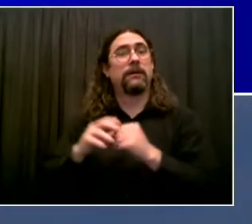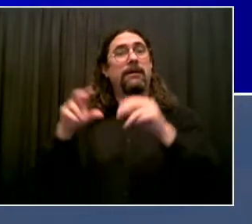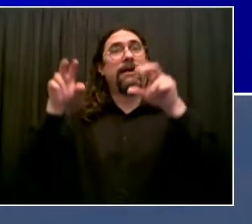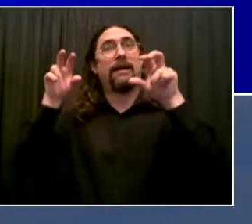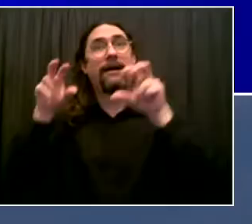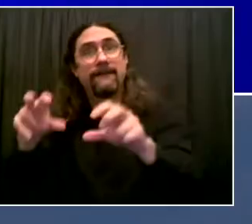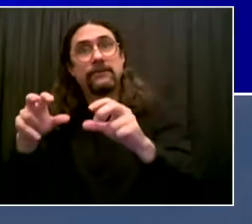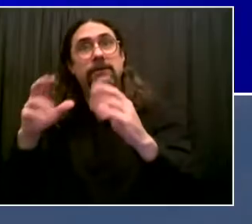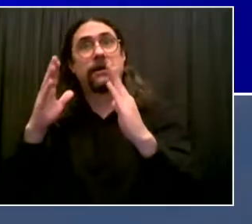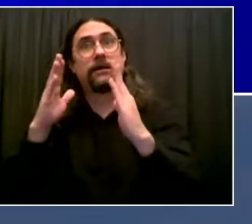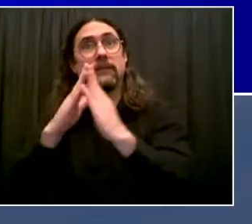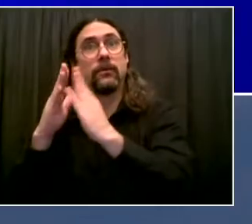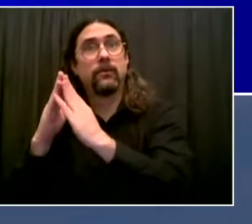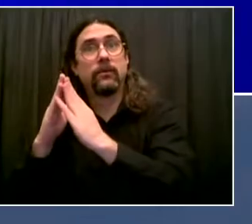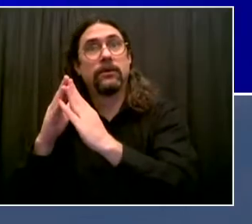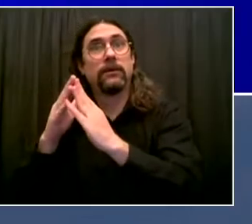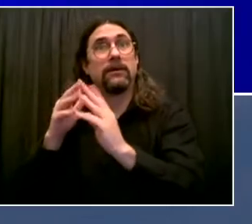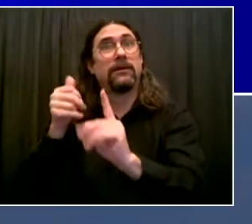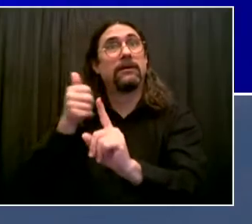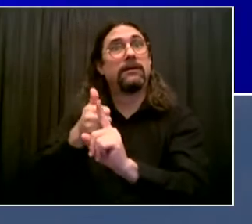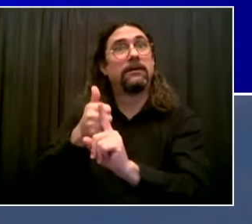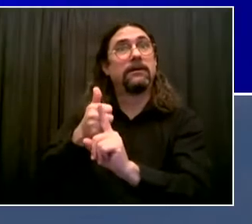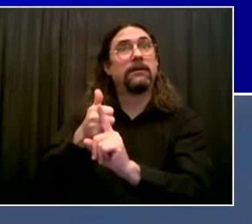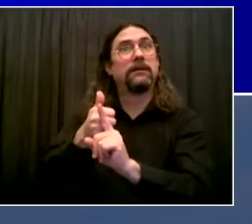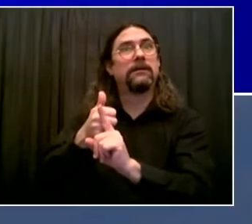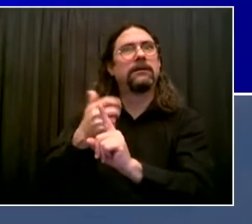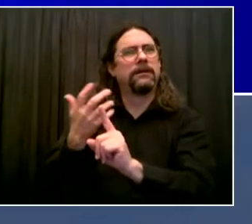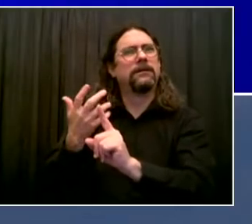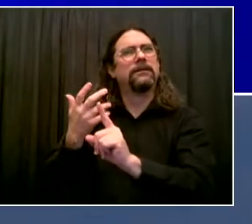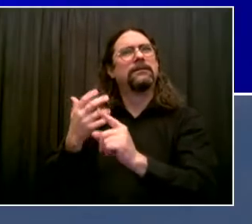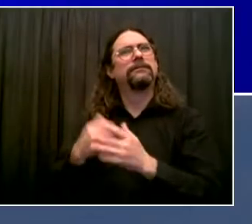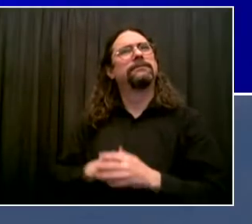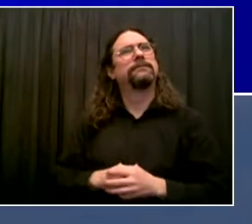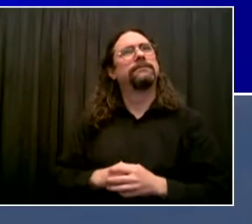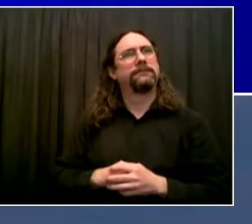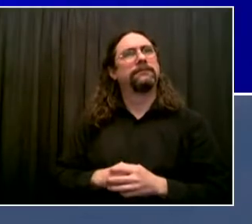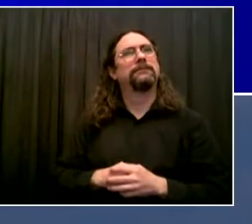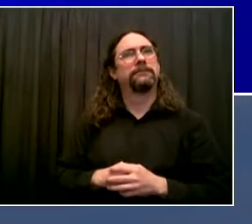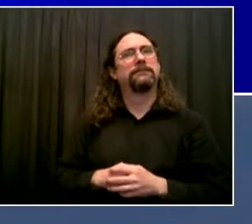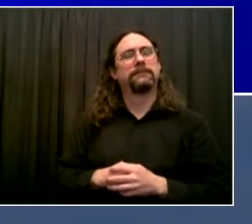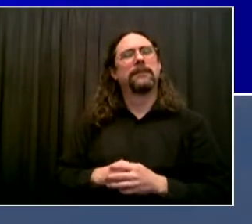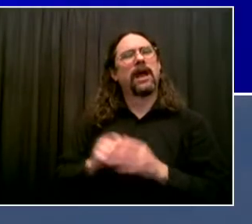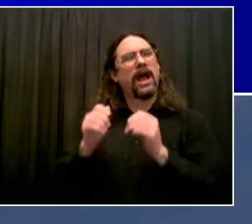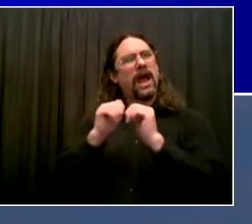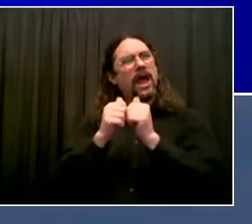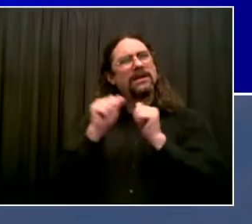WE'VE MADE REAL PROGRESS BUT WHEN THAT IS LEFT OUT, YOU CAN'T